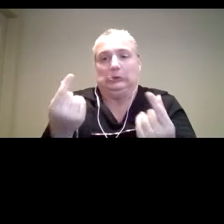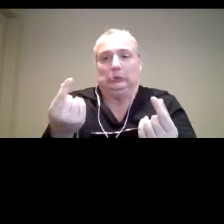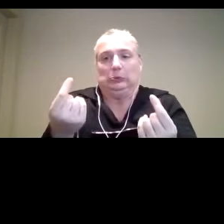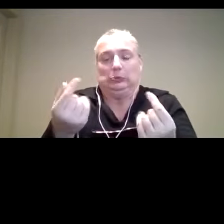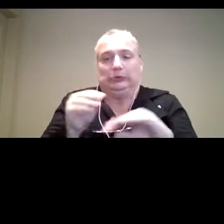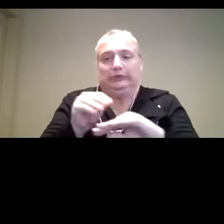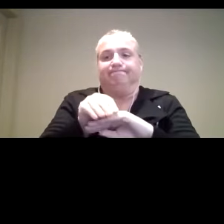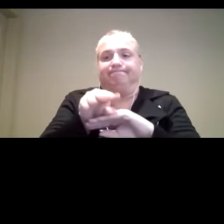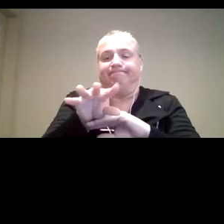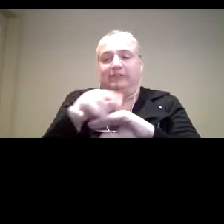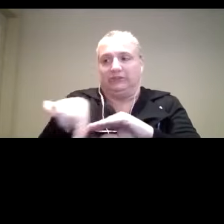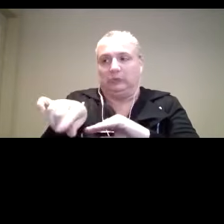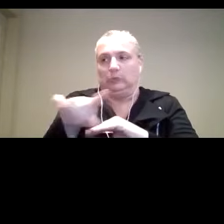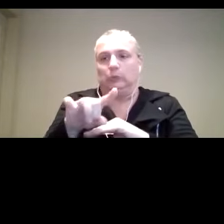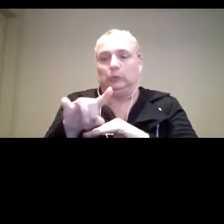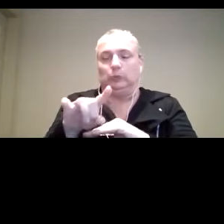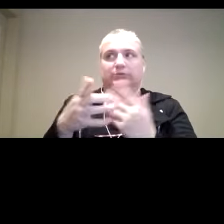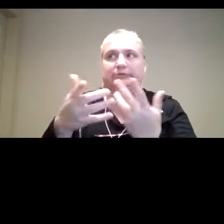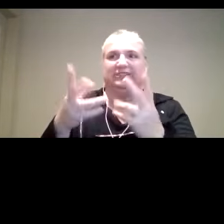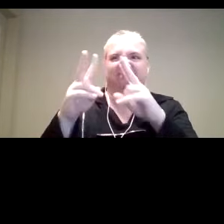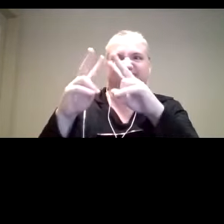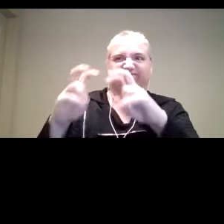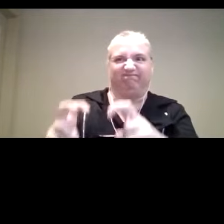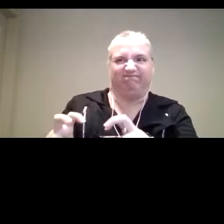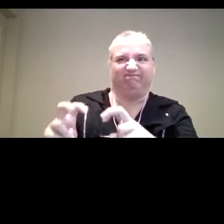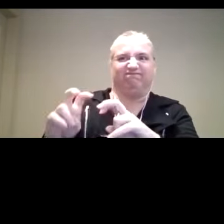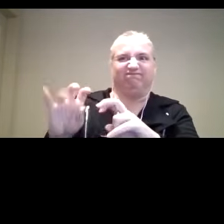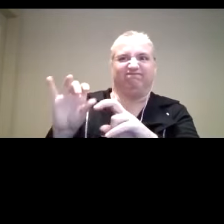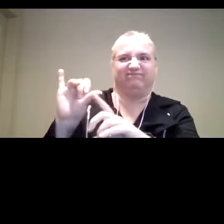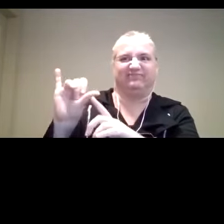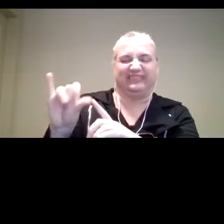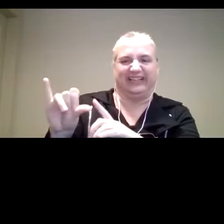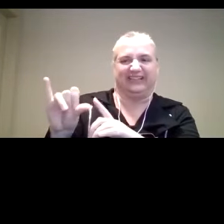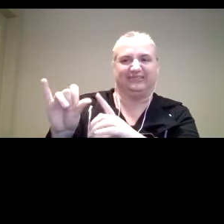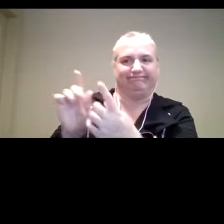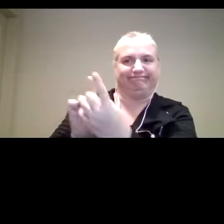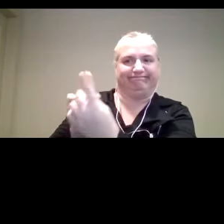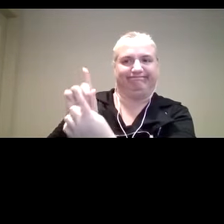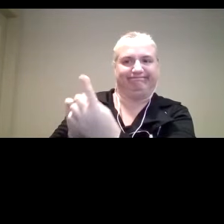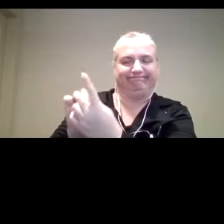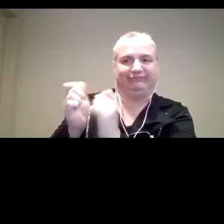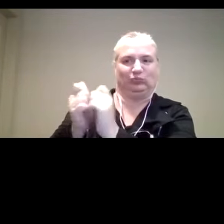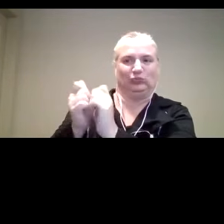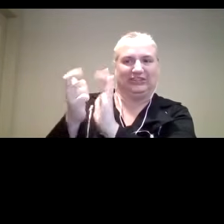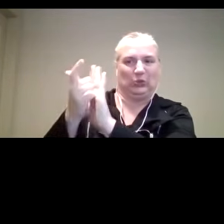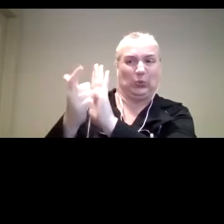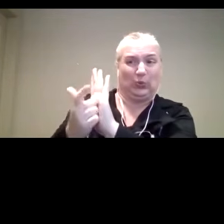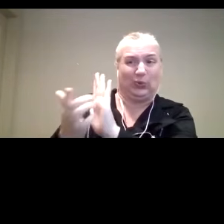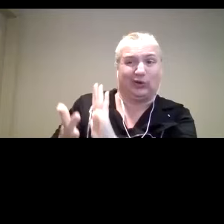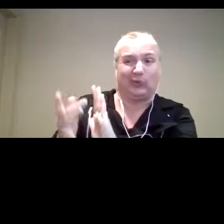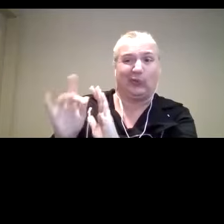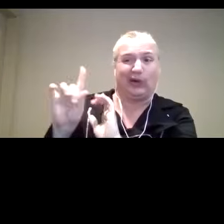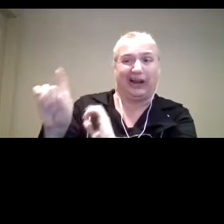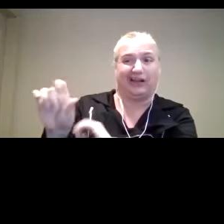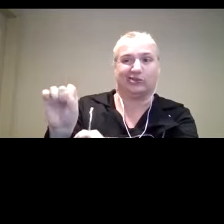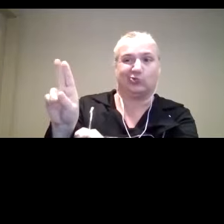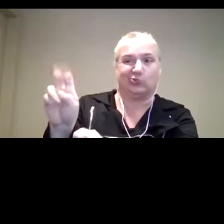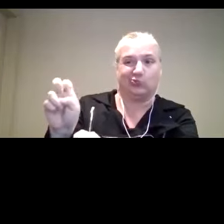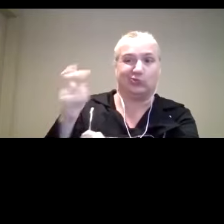is to really kinda dig into that with an actual lawyer or maybe ask Sue and see if she knows.